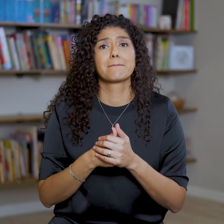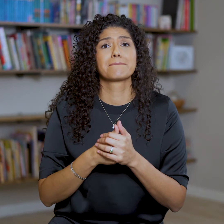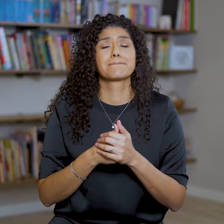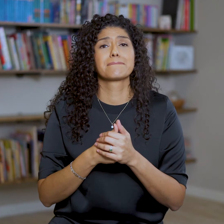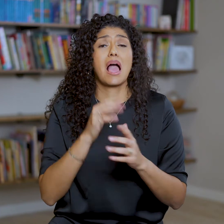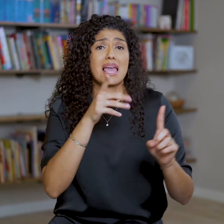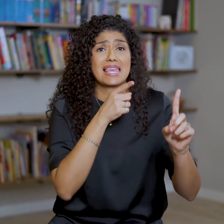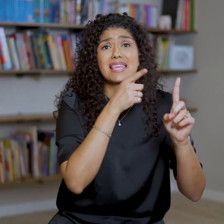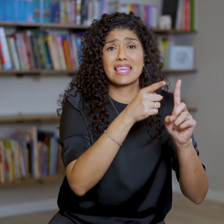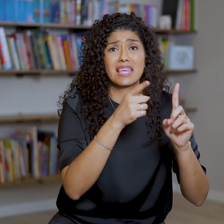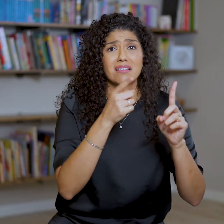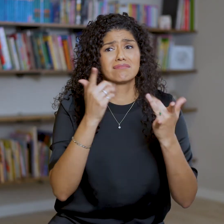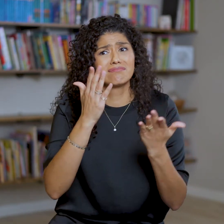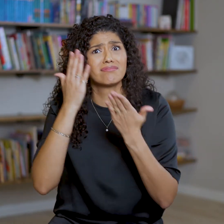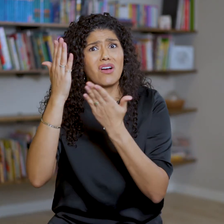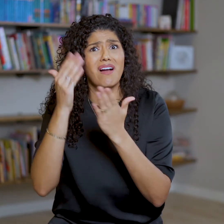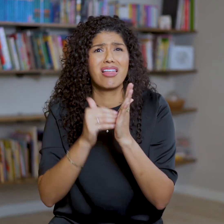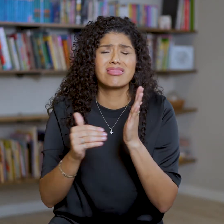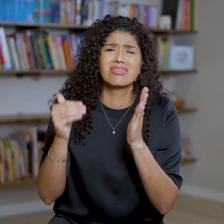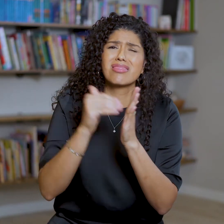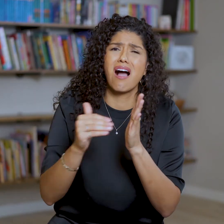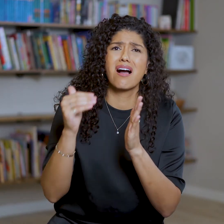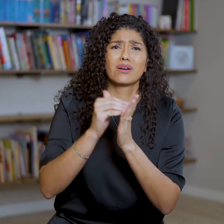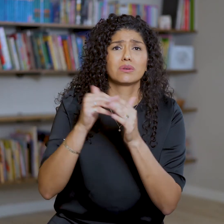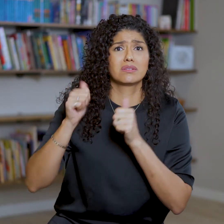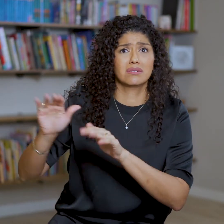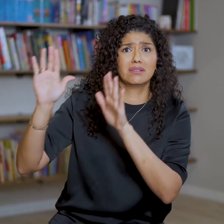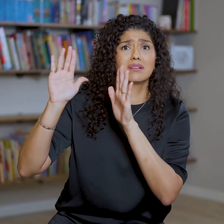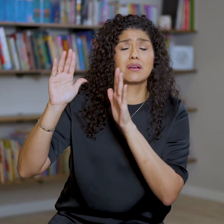Solomon offers a thousand sacrifices—